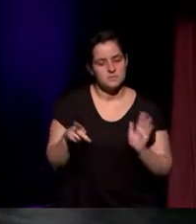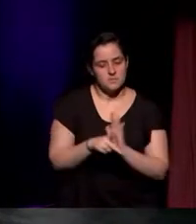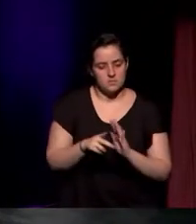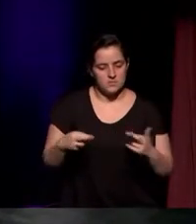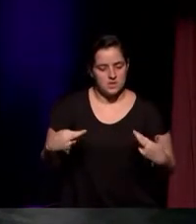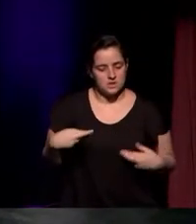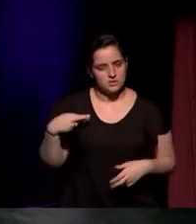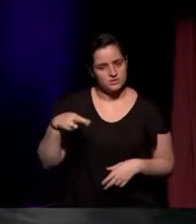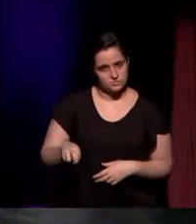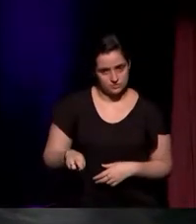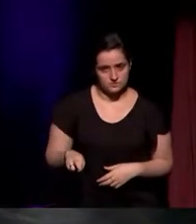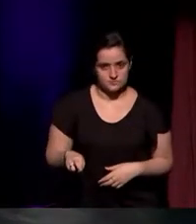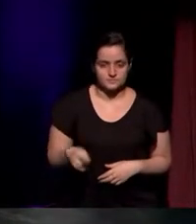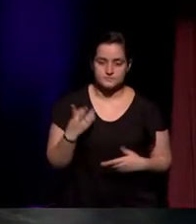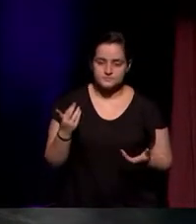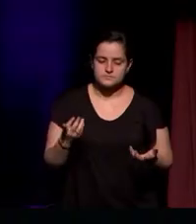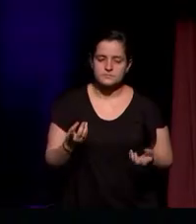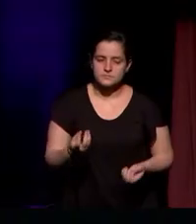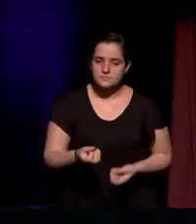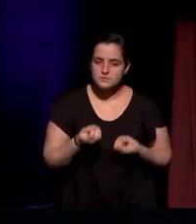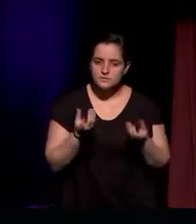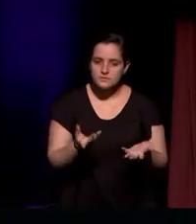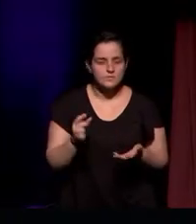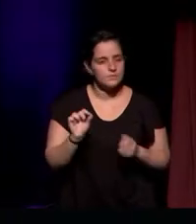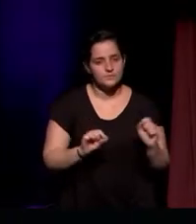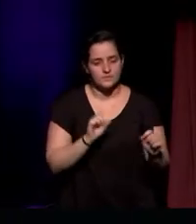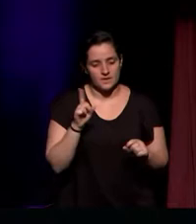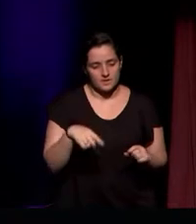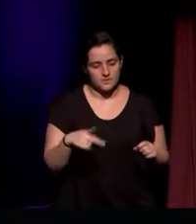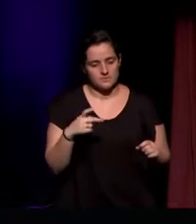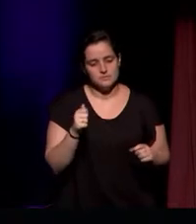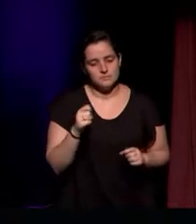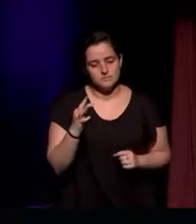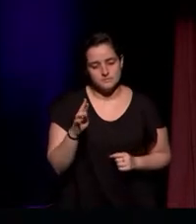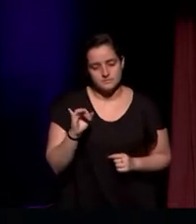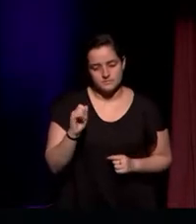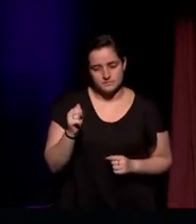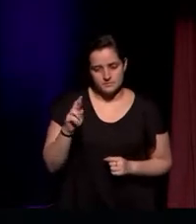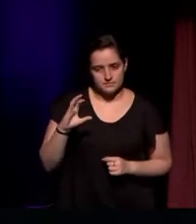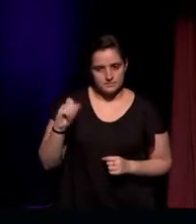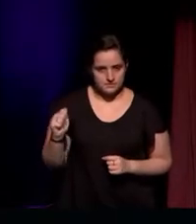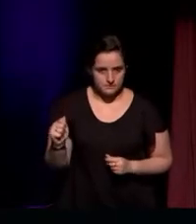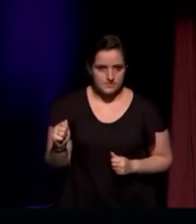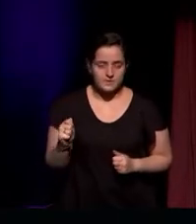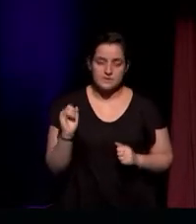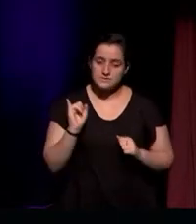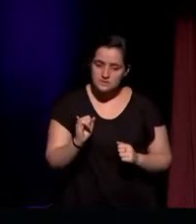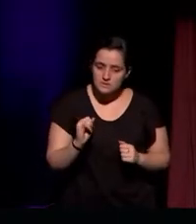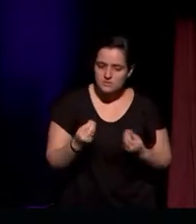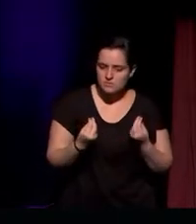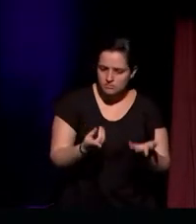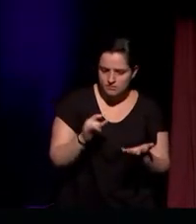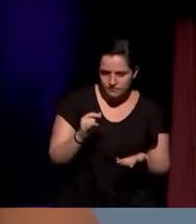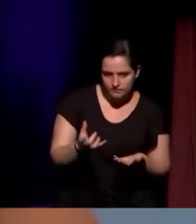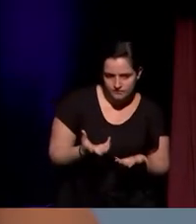and offered to the Maronite patriarch if he also wanted the coast,